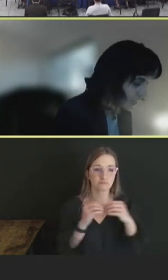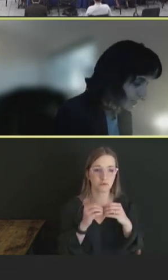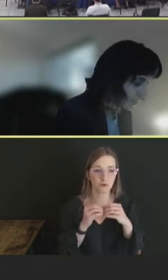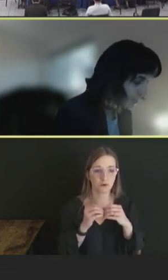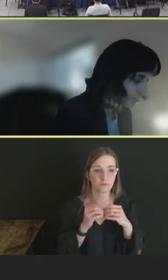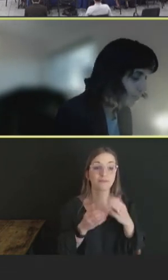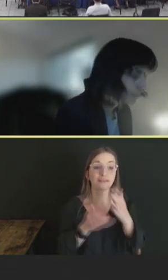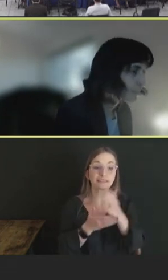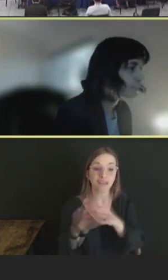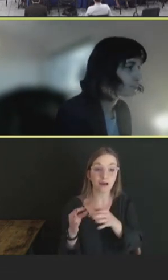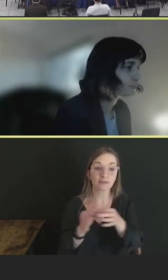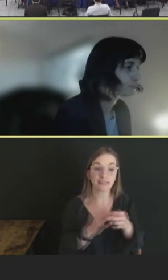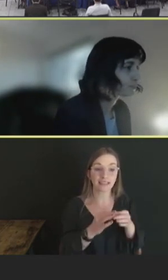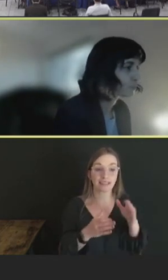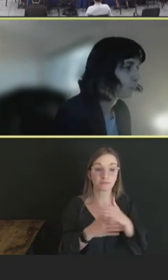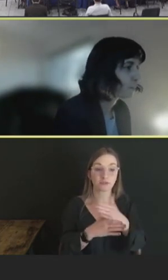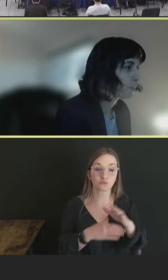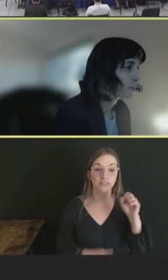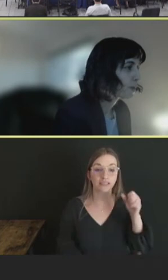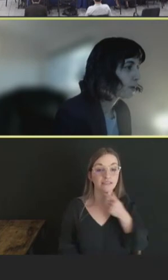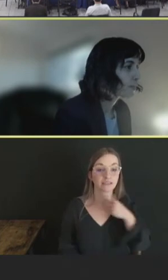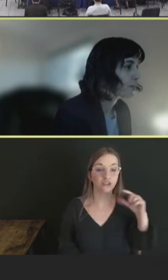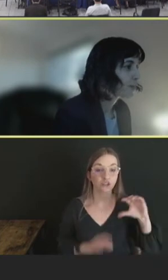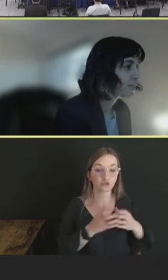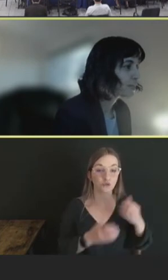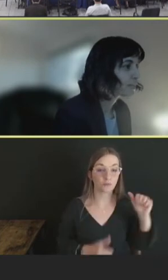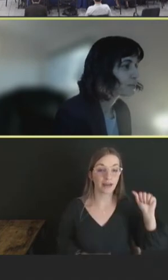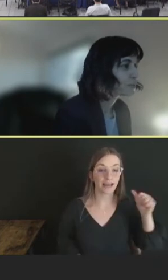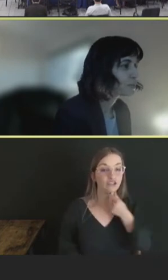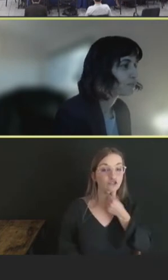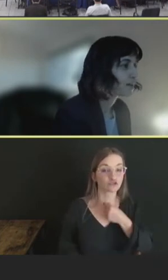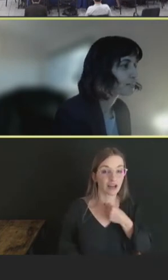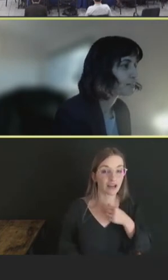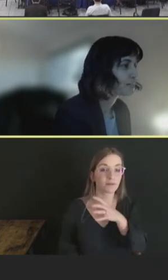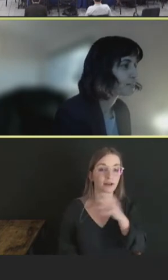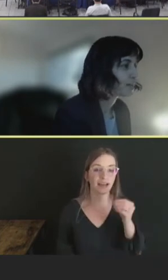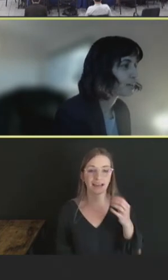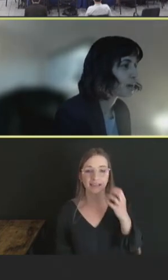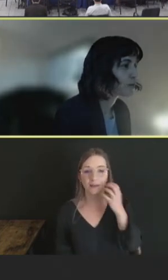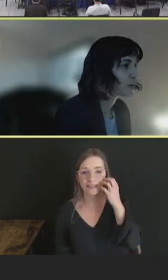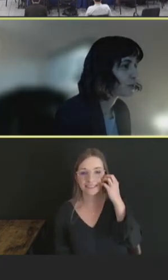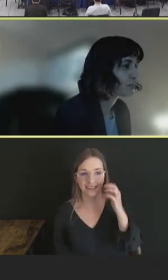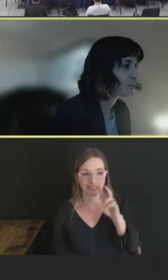Next slide, please. The postulated link between vaccines and autoimmune